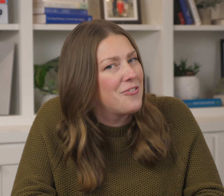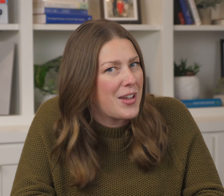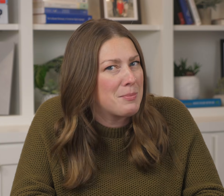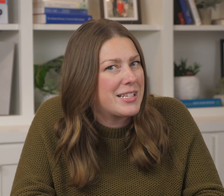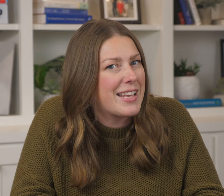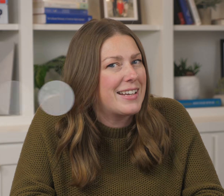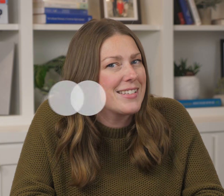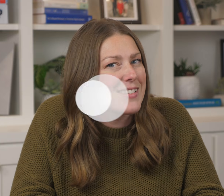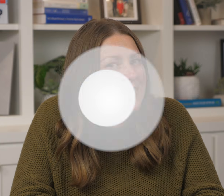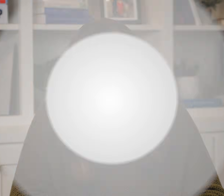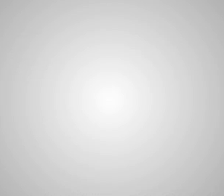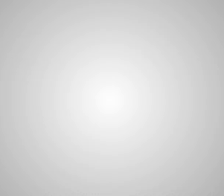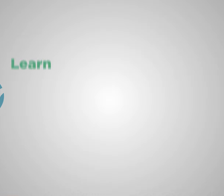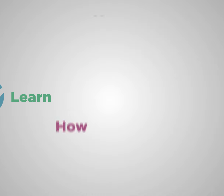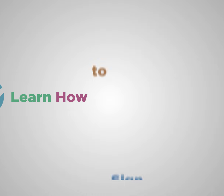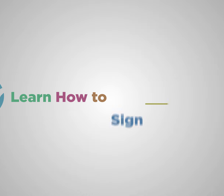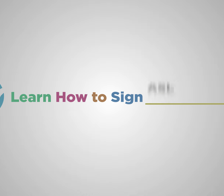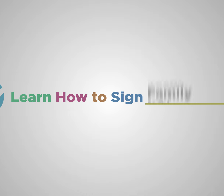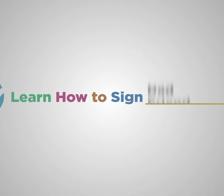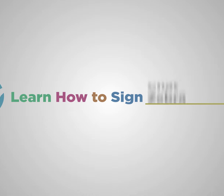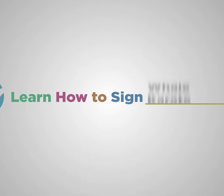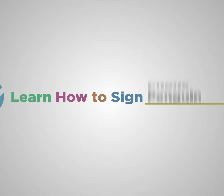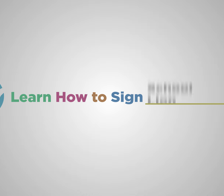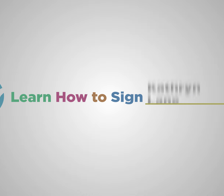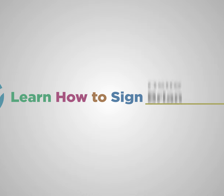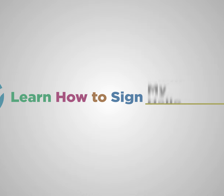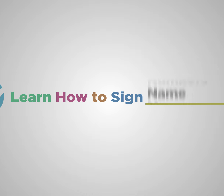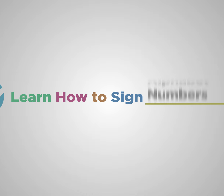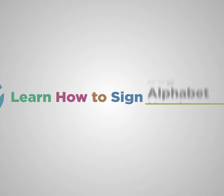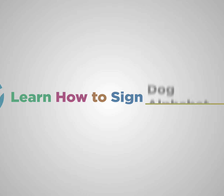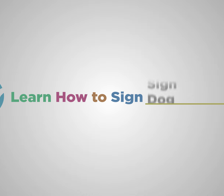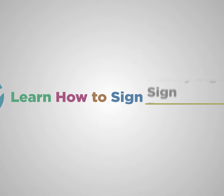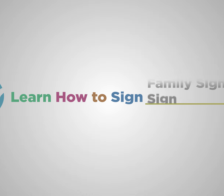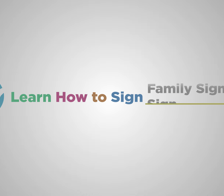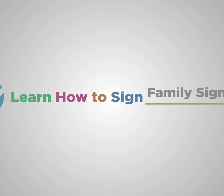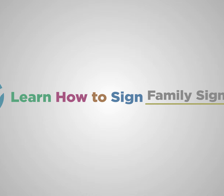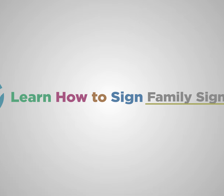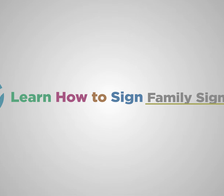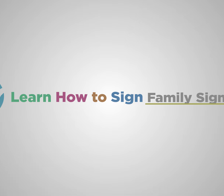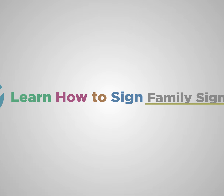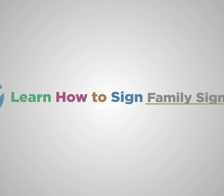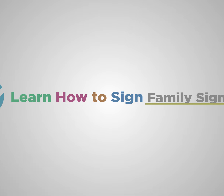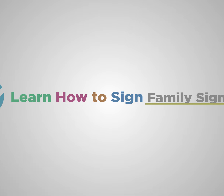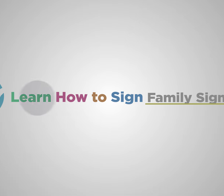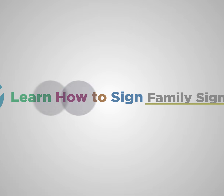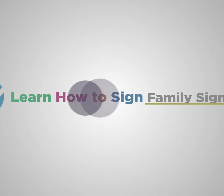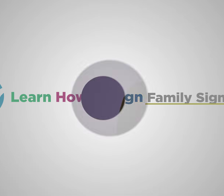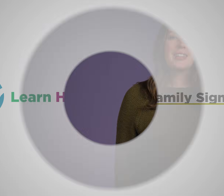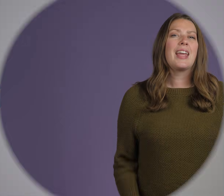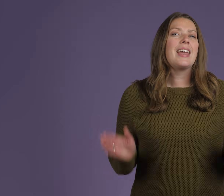family signs.